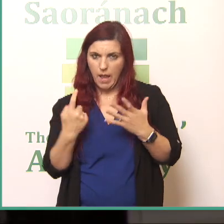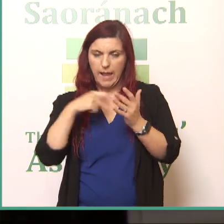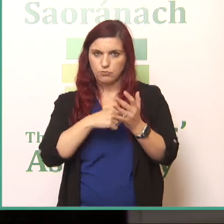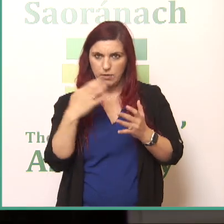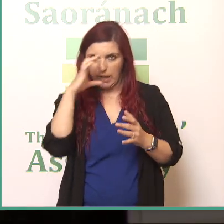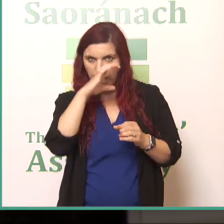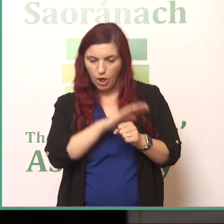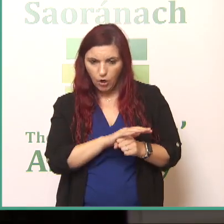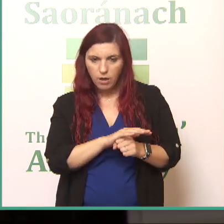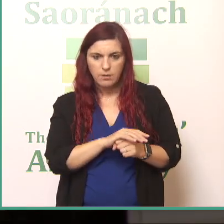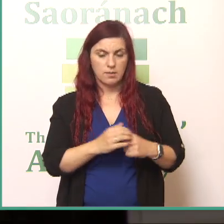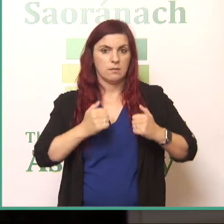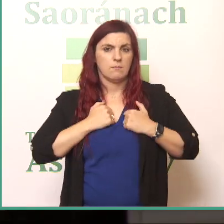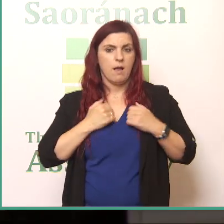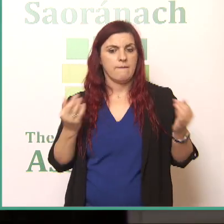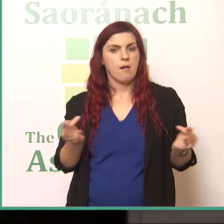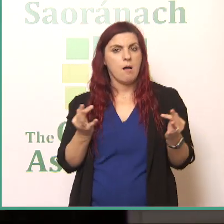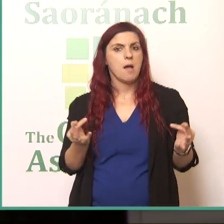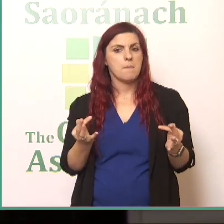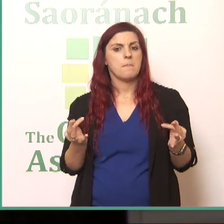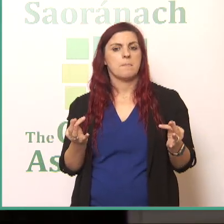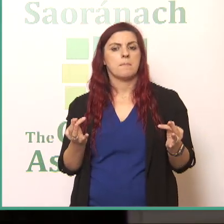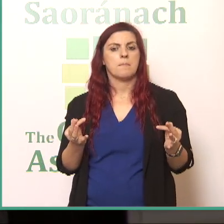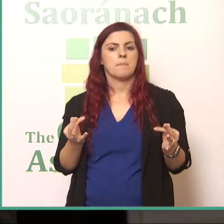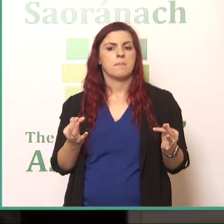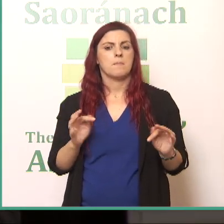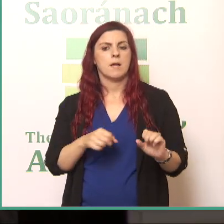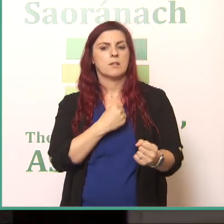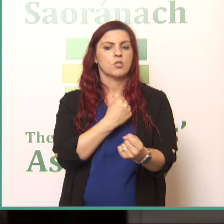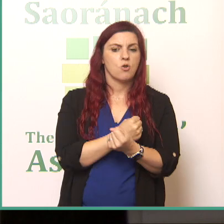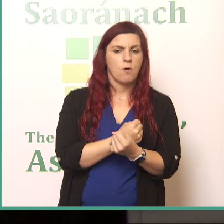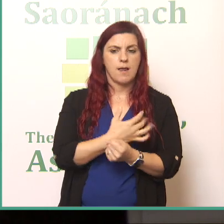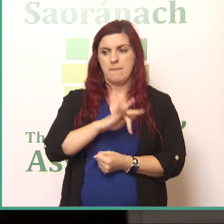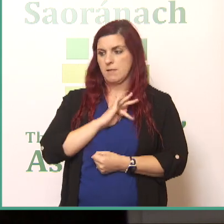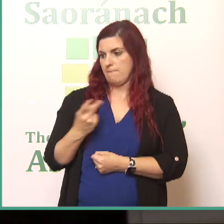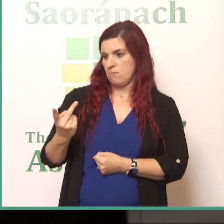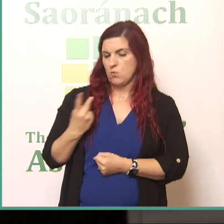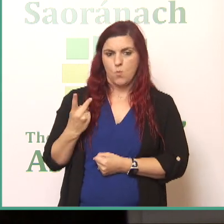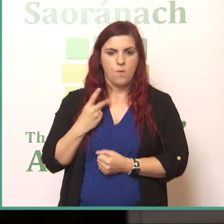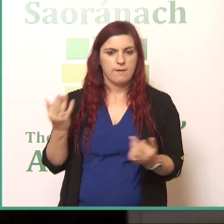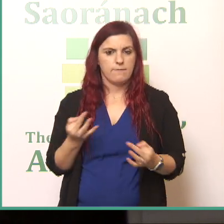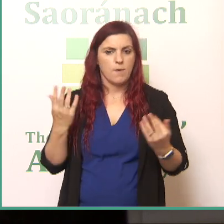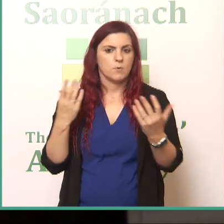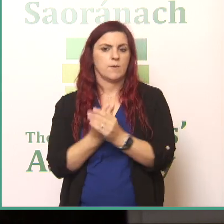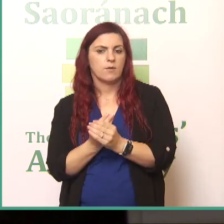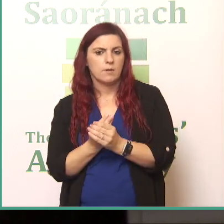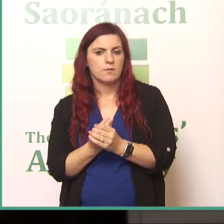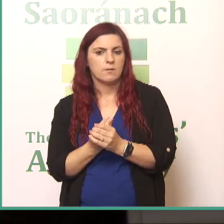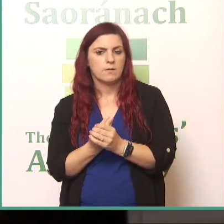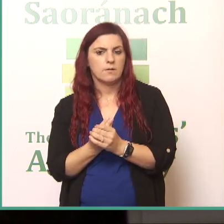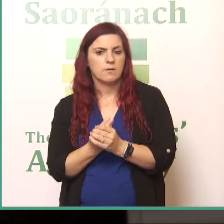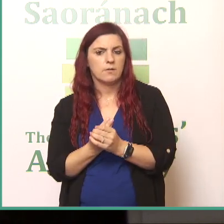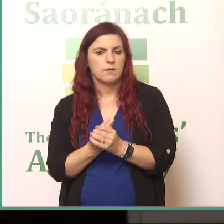on my farm my son and myself Farms together and it now takes has to support two households